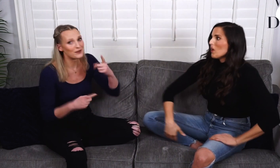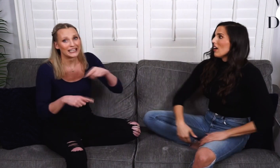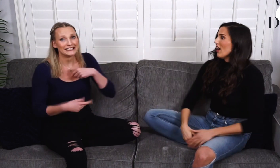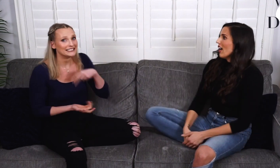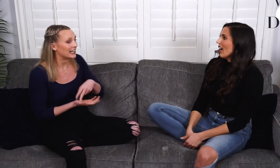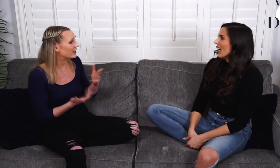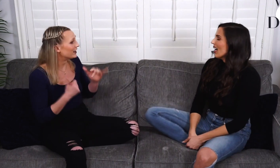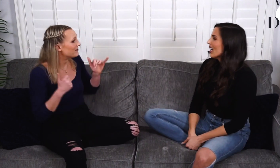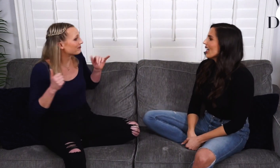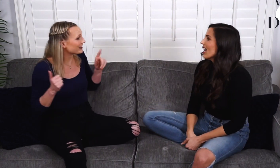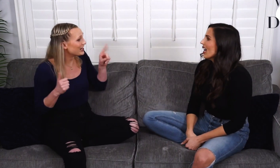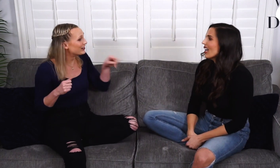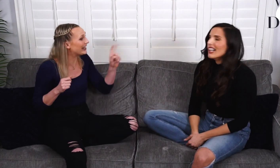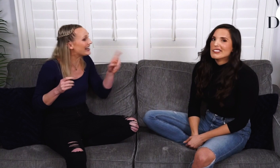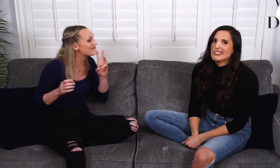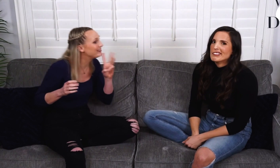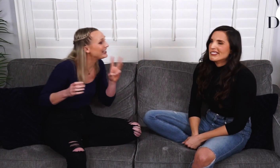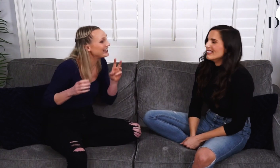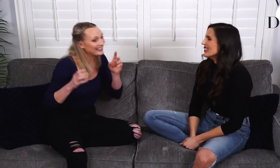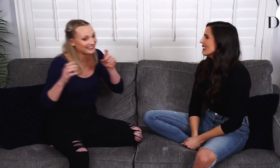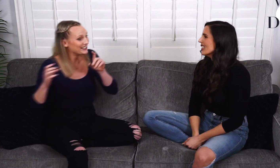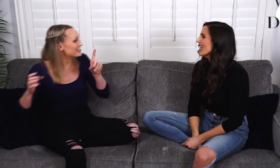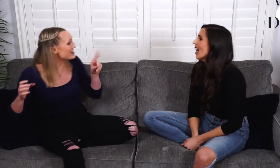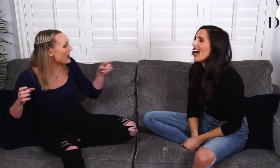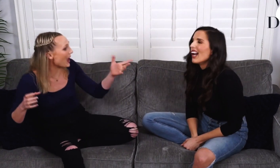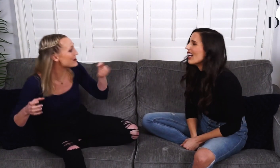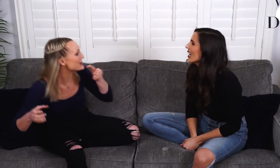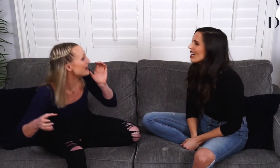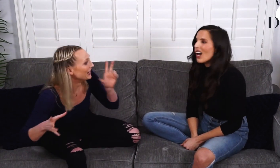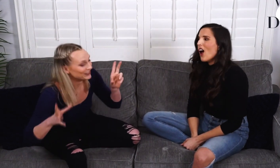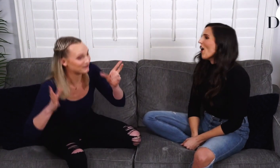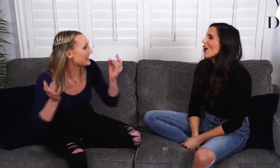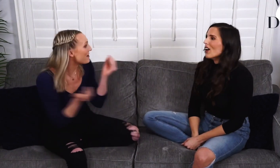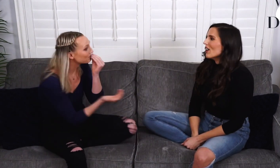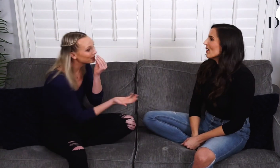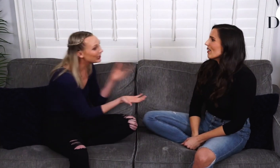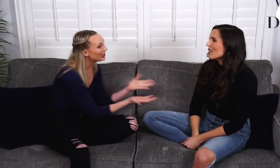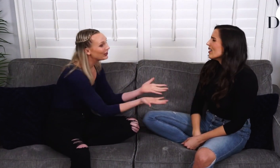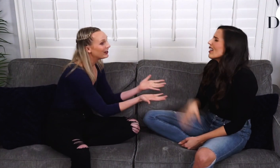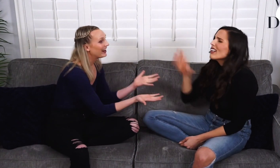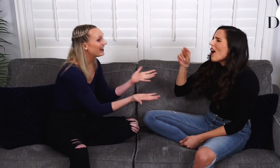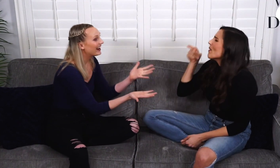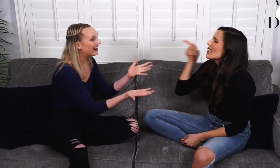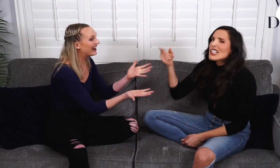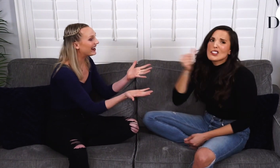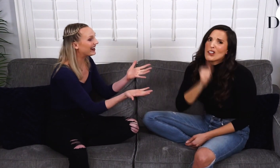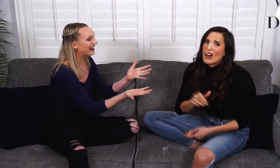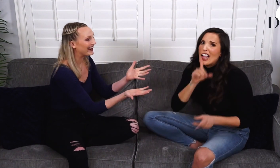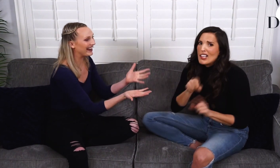While I'm over here like, “Do you need some water? Do you want to drink? Some food?” - No, no, this girl